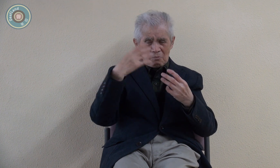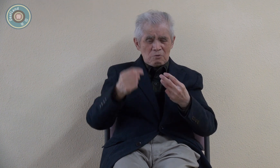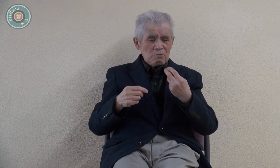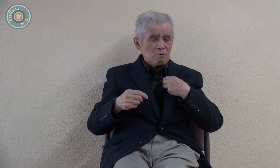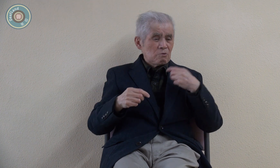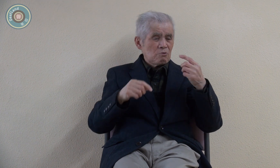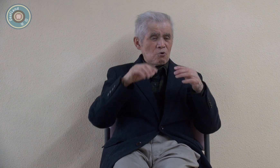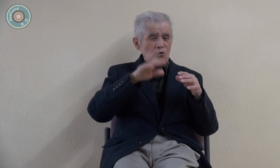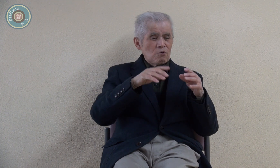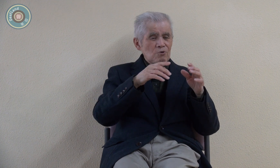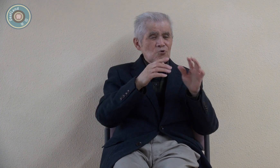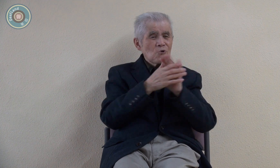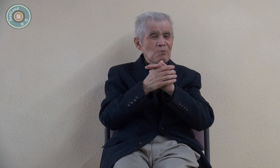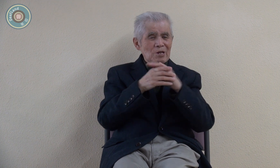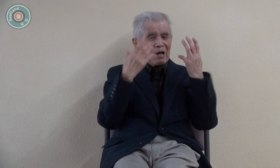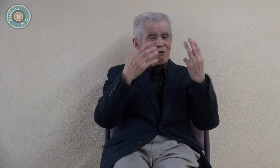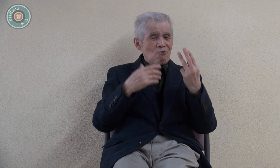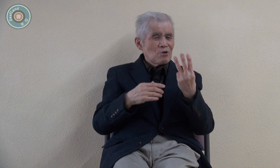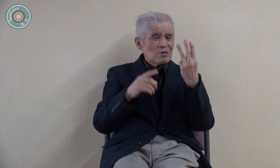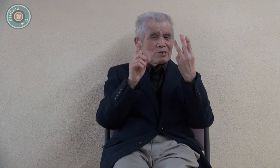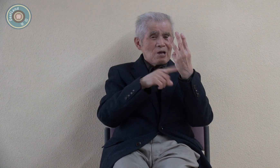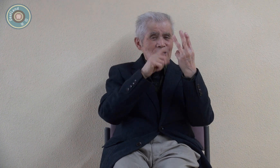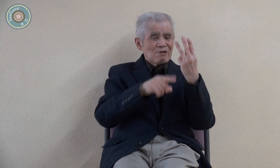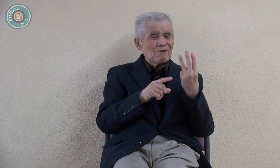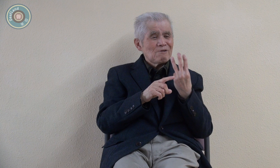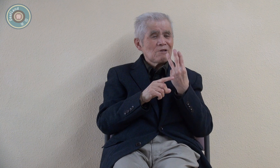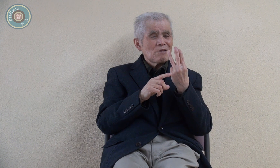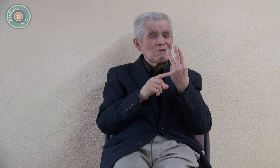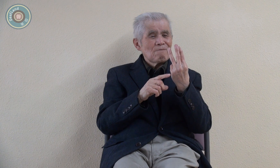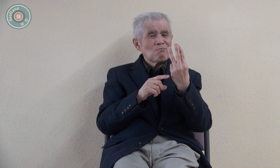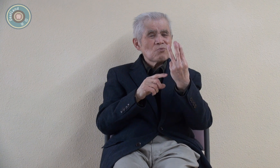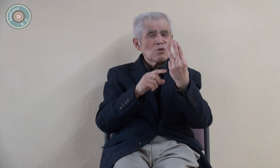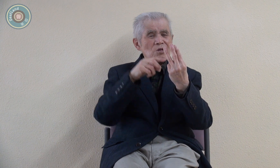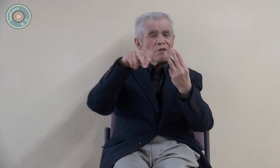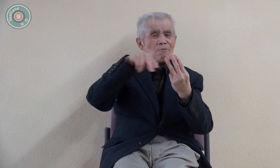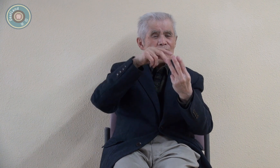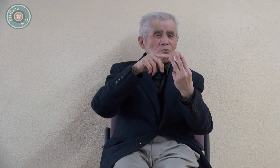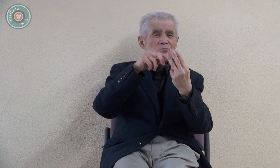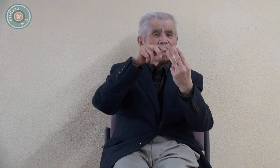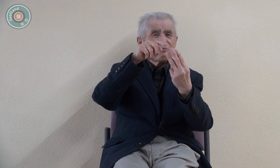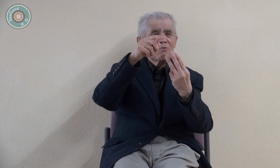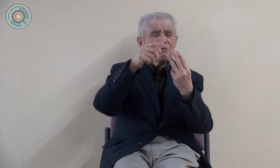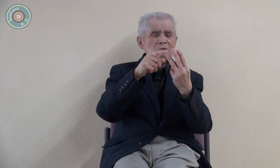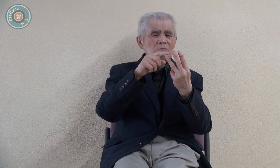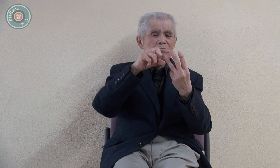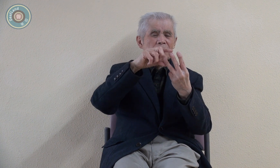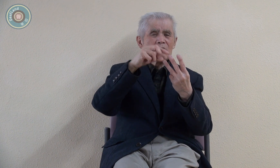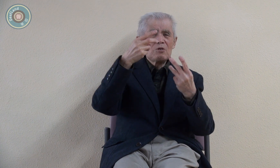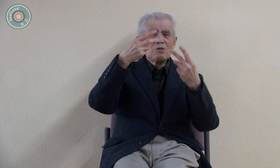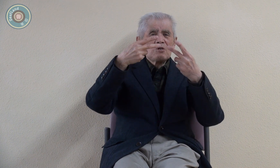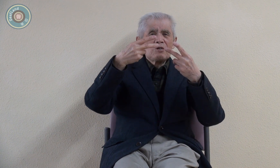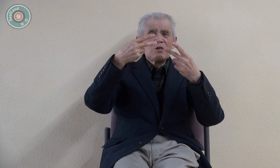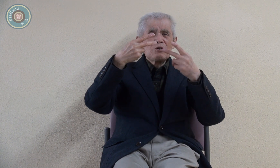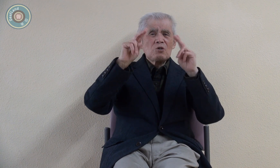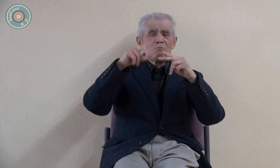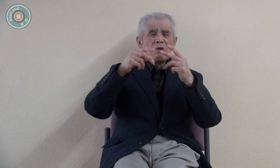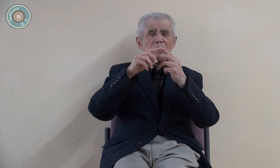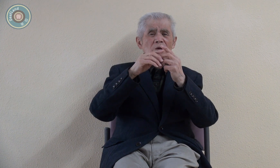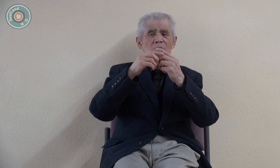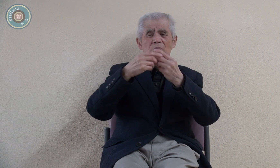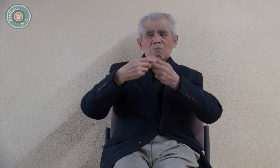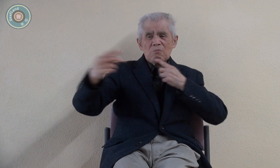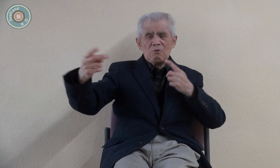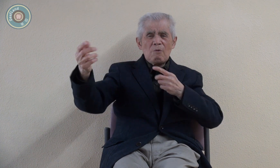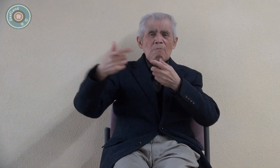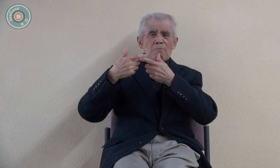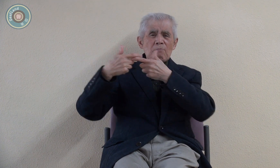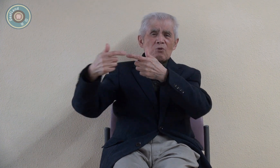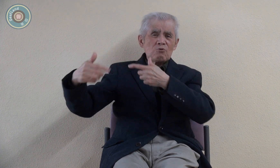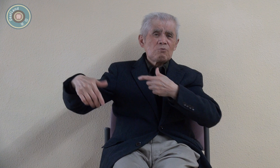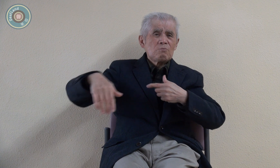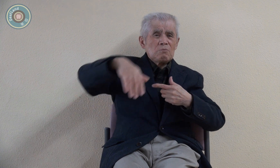I was with two friends, but they got on the bus